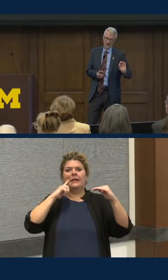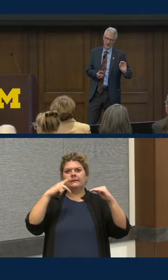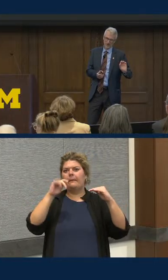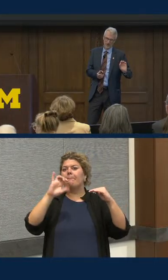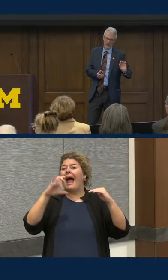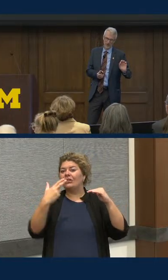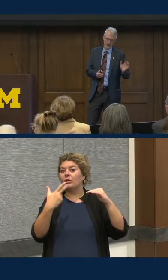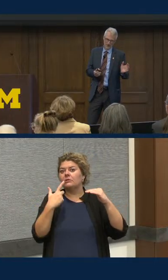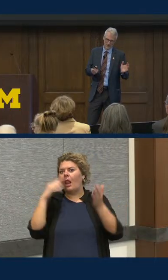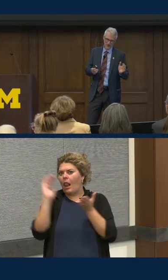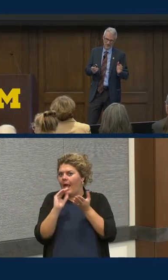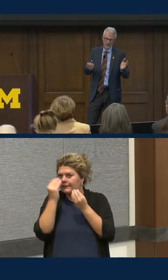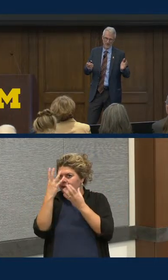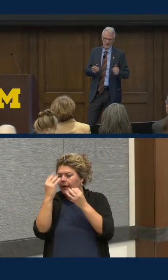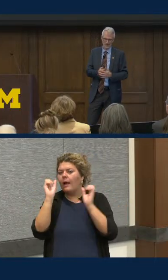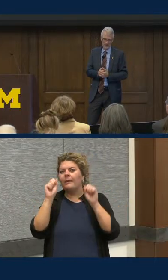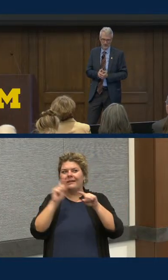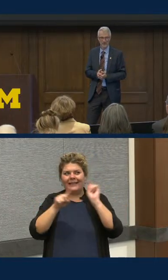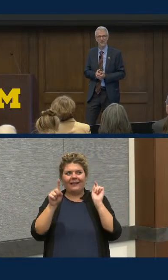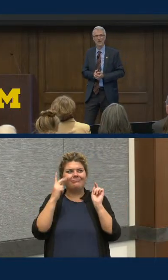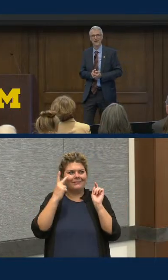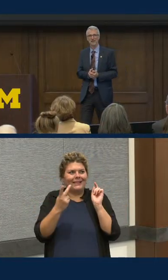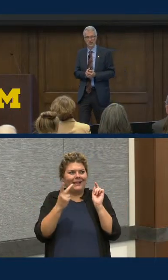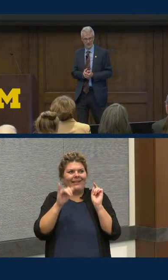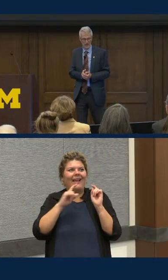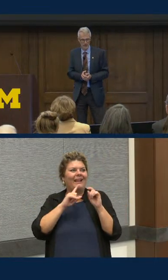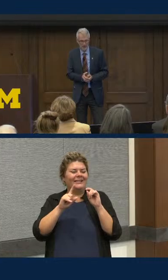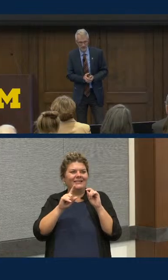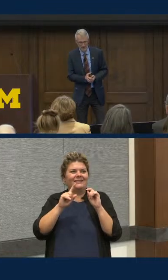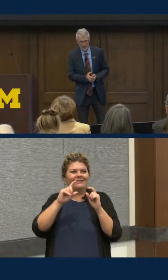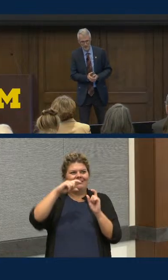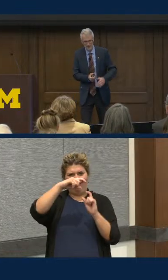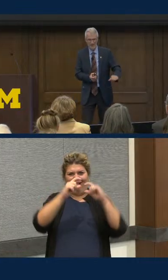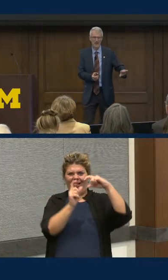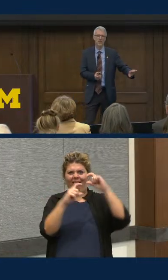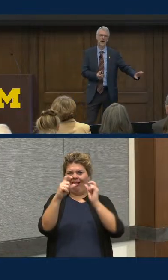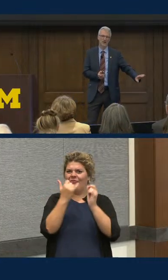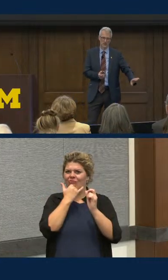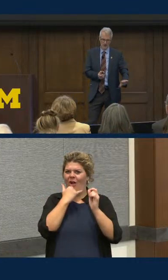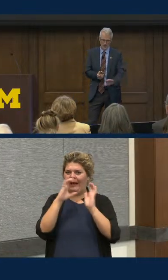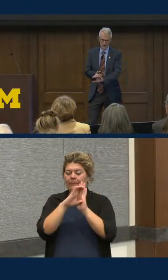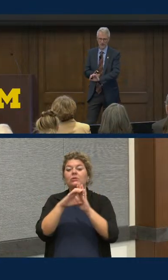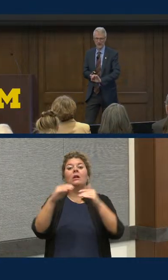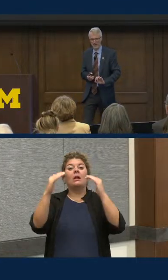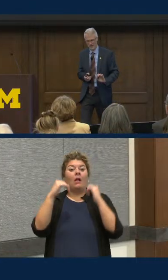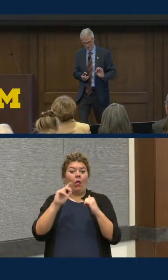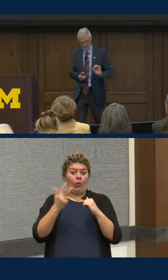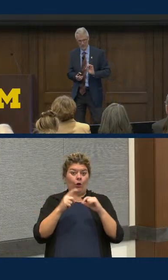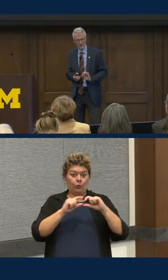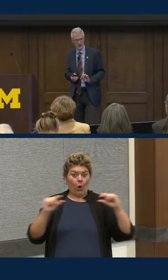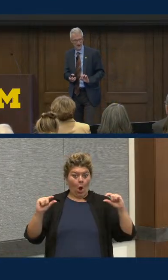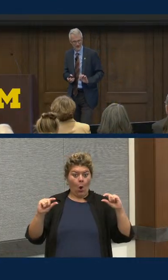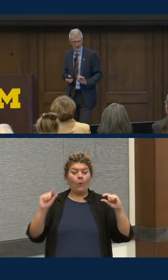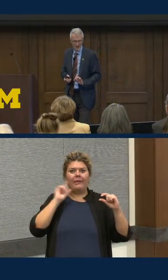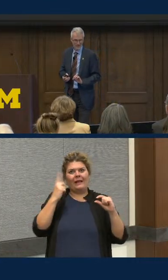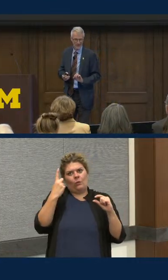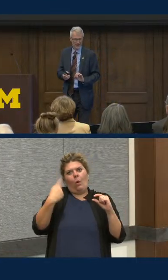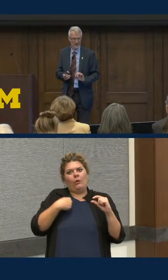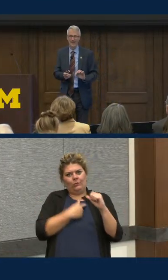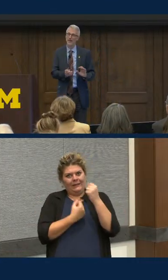data but leads to the sort of jig saw puzzle and the bottom